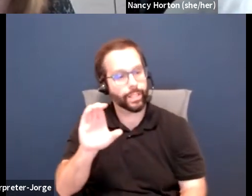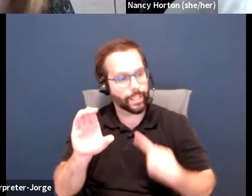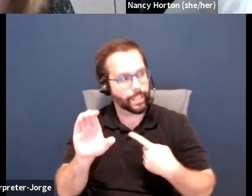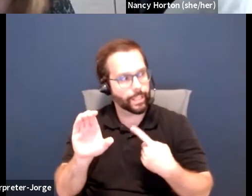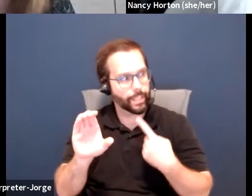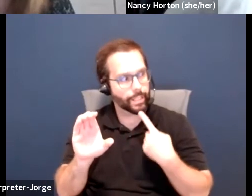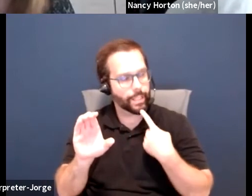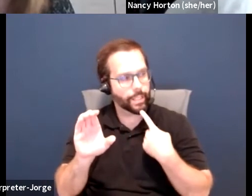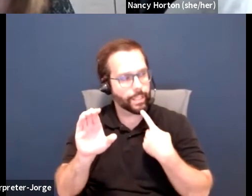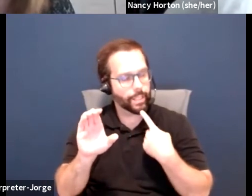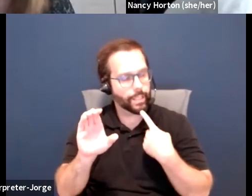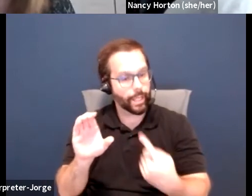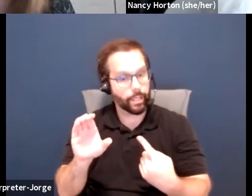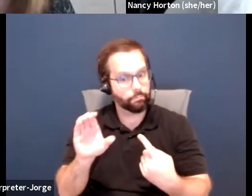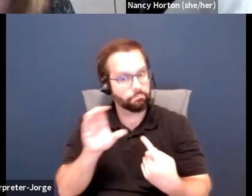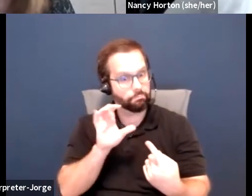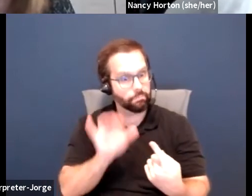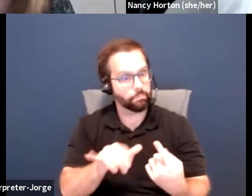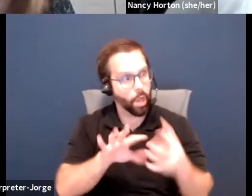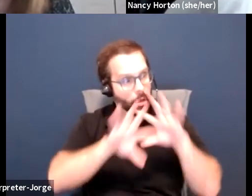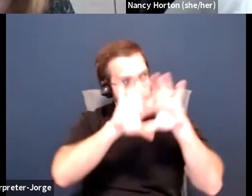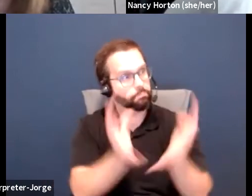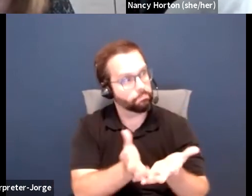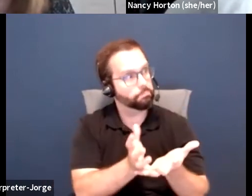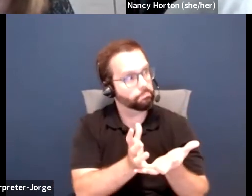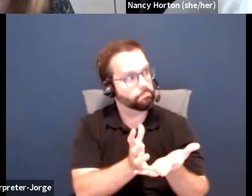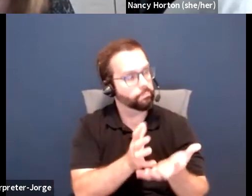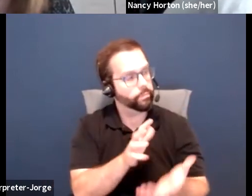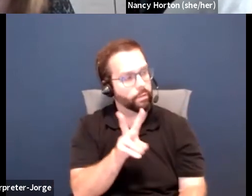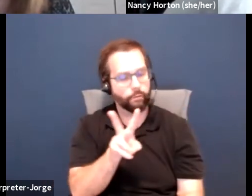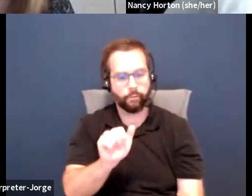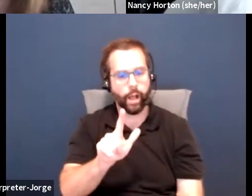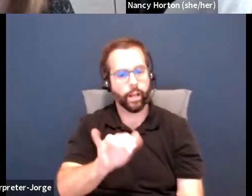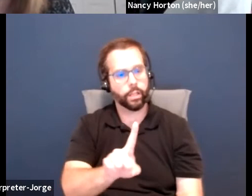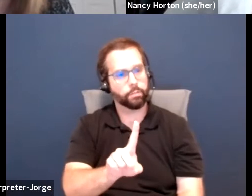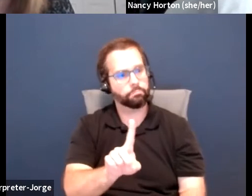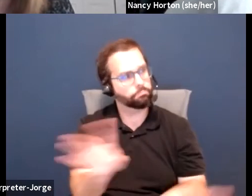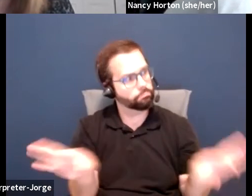vaccinated. And the EEOC has said for some time that these are generally